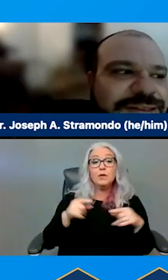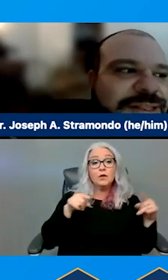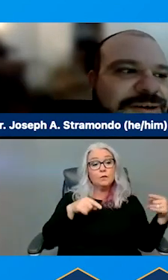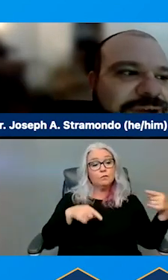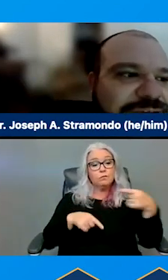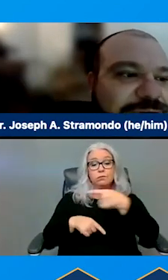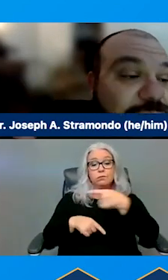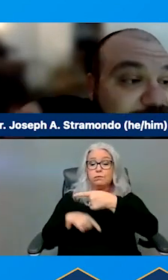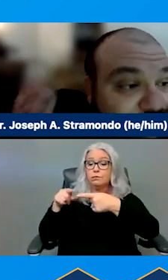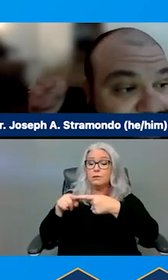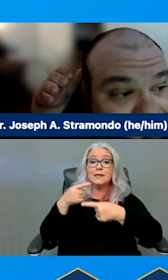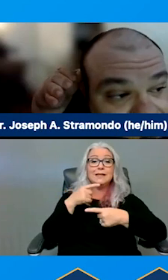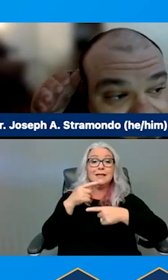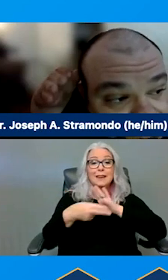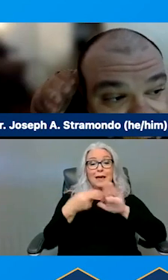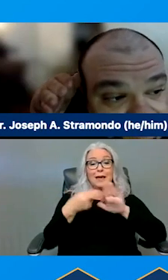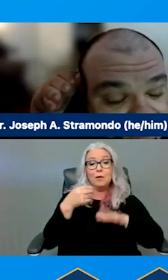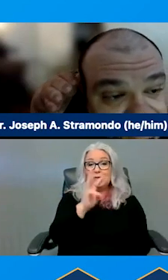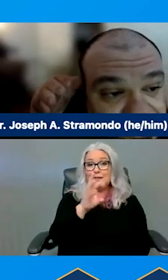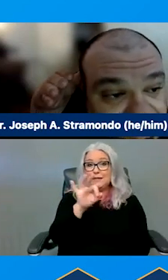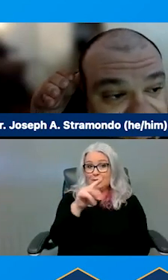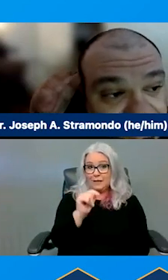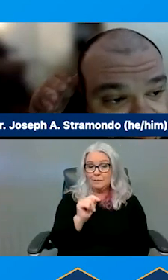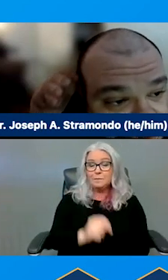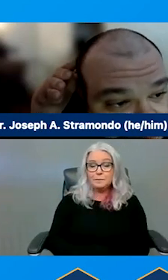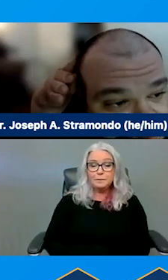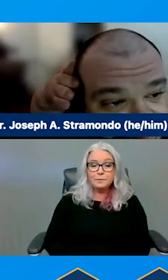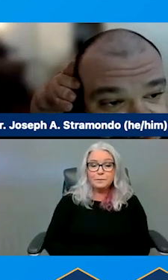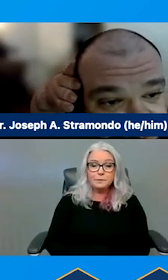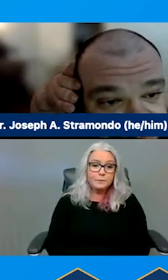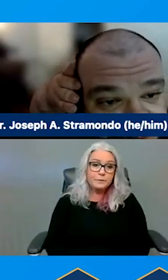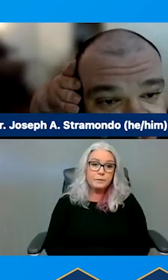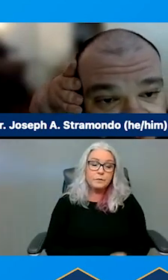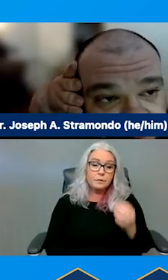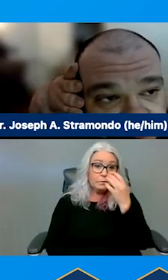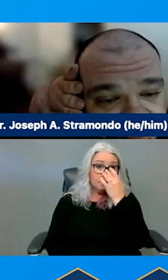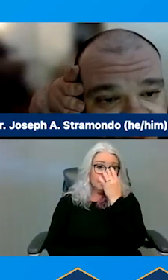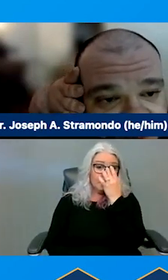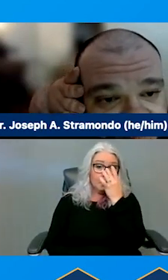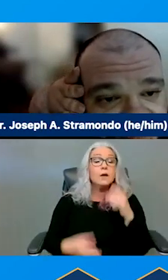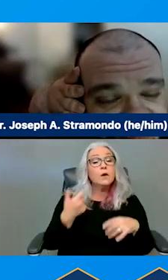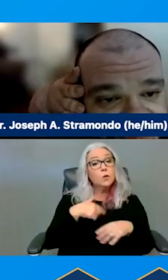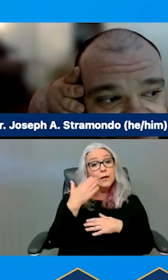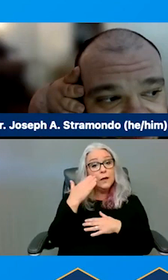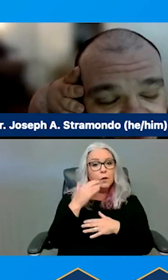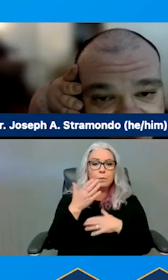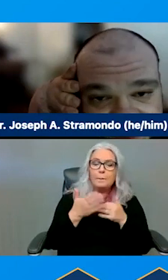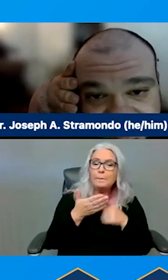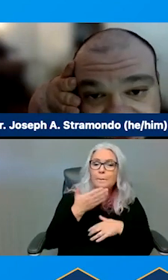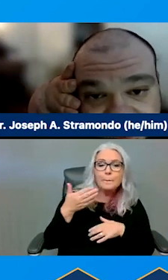that -- arrow that says six feet. Right. So we know that one of if most effective measure!$!!!